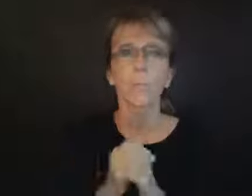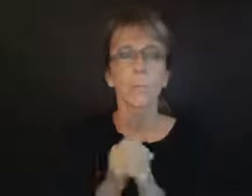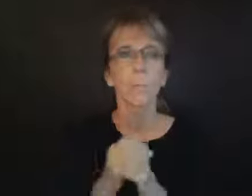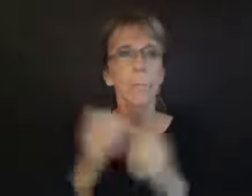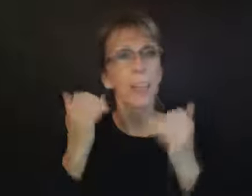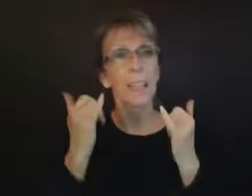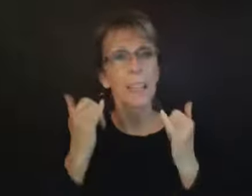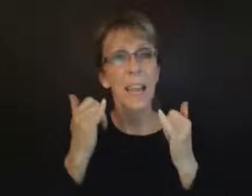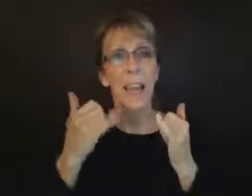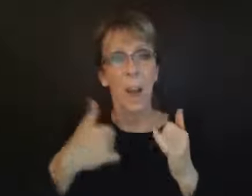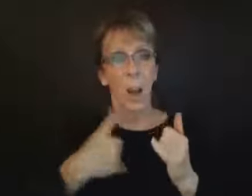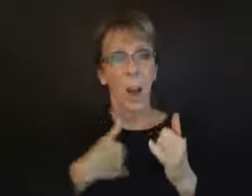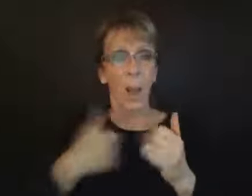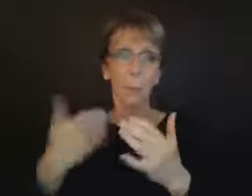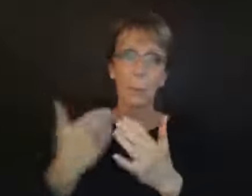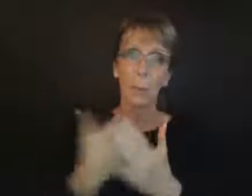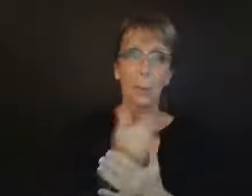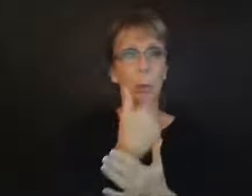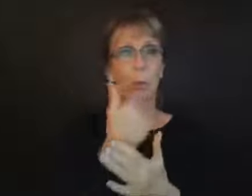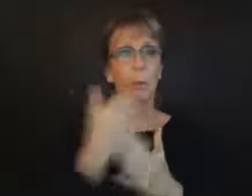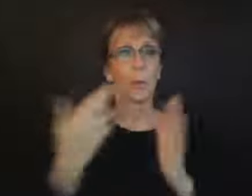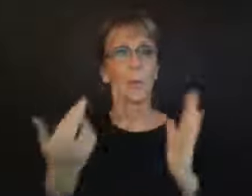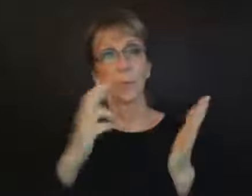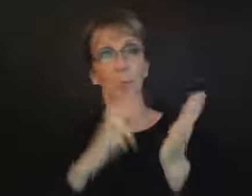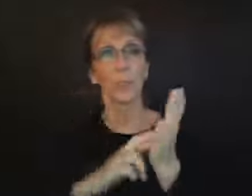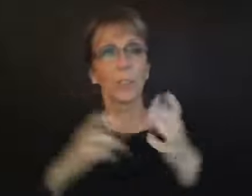And now, I am the new registry director